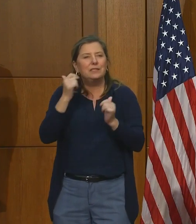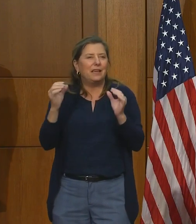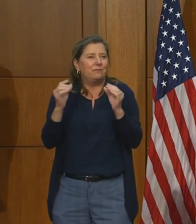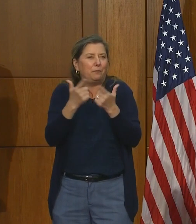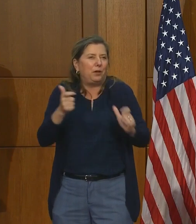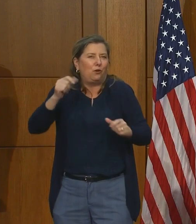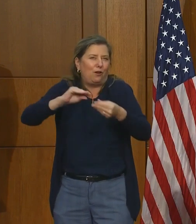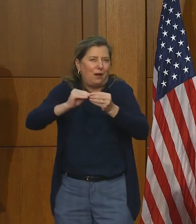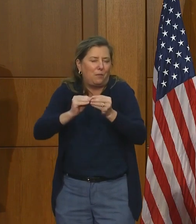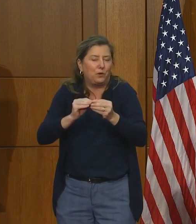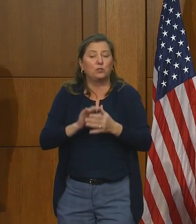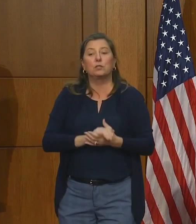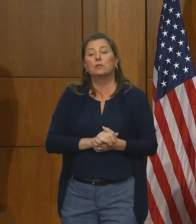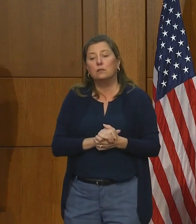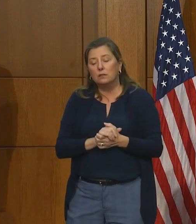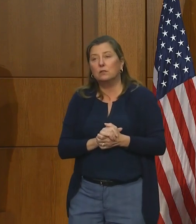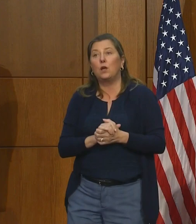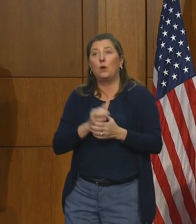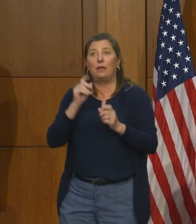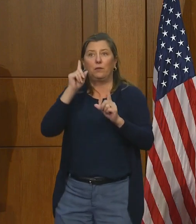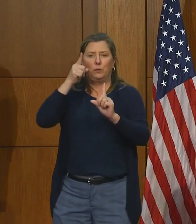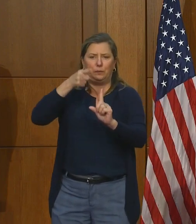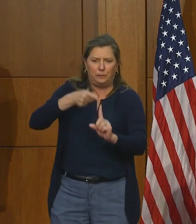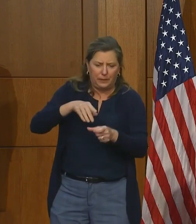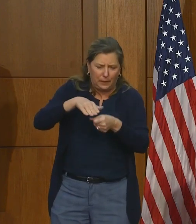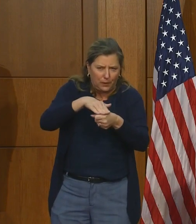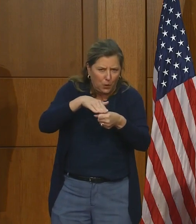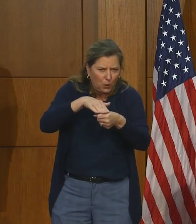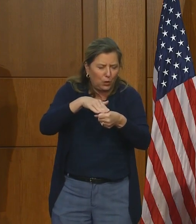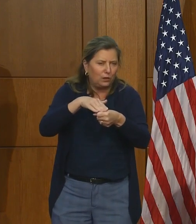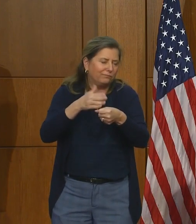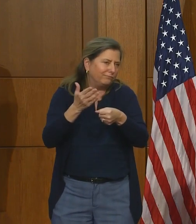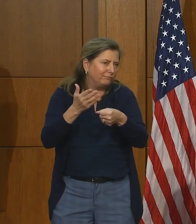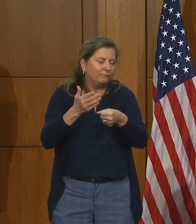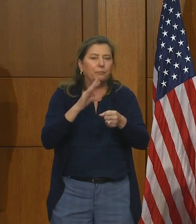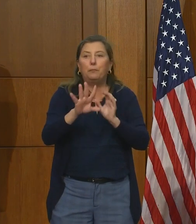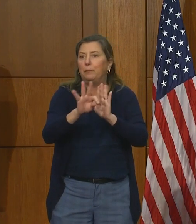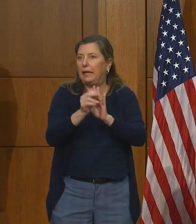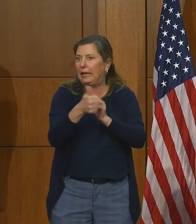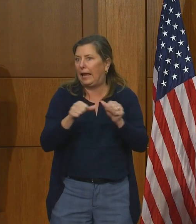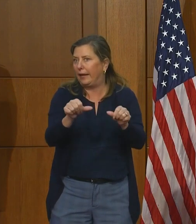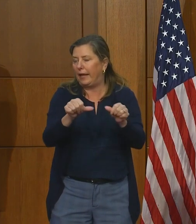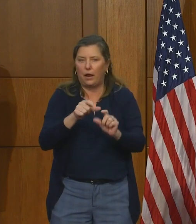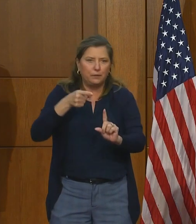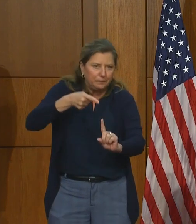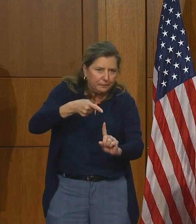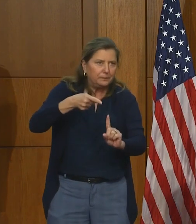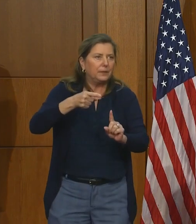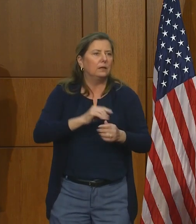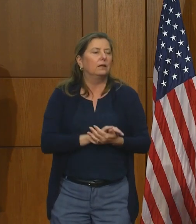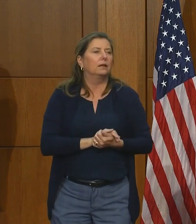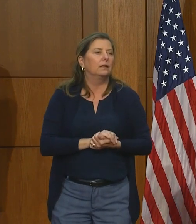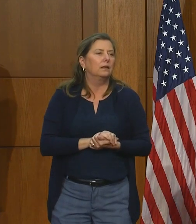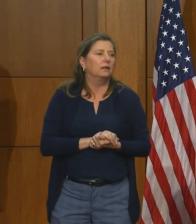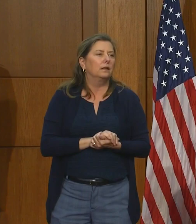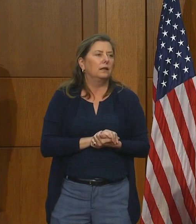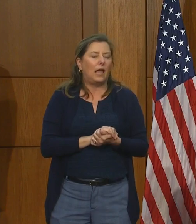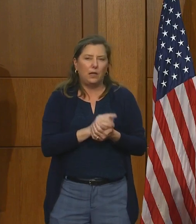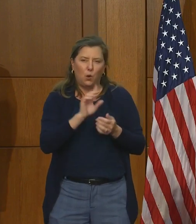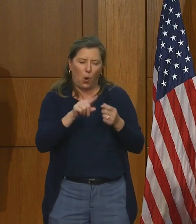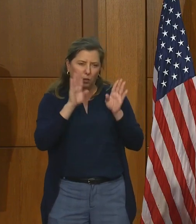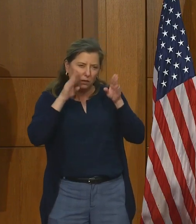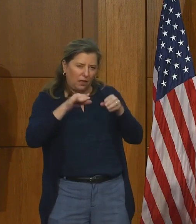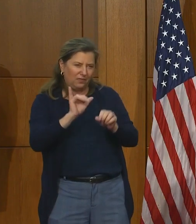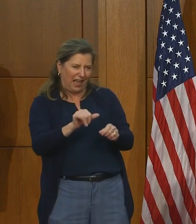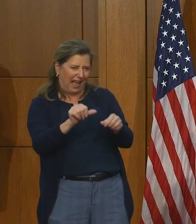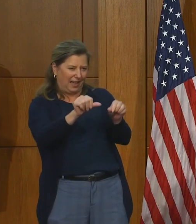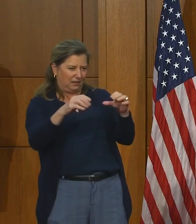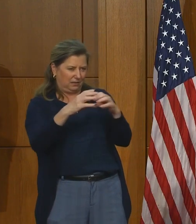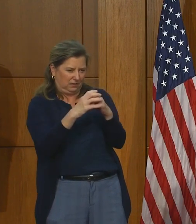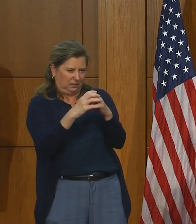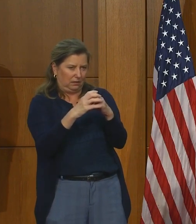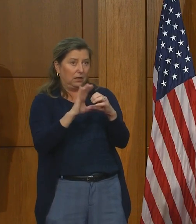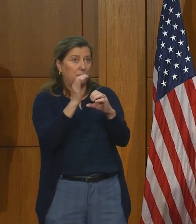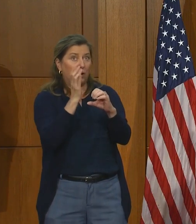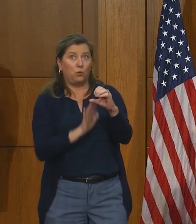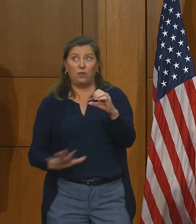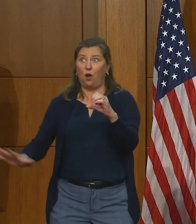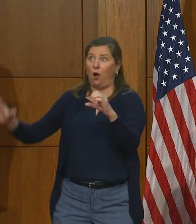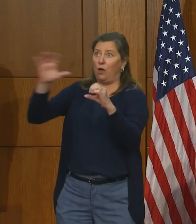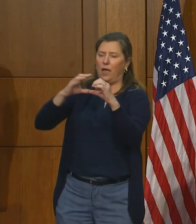THOSE TRACK AND THEY- ACT. AND